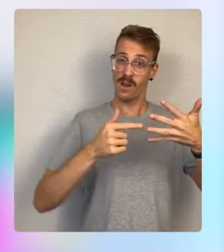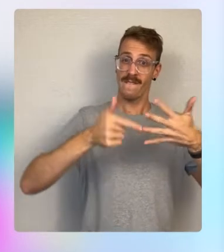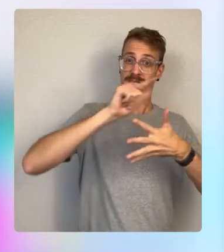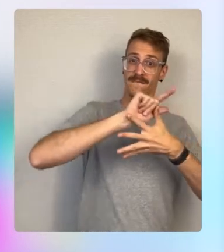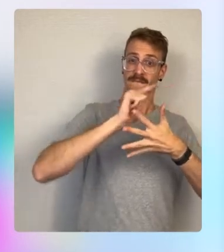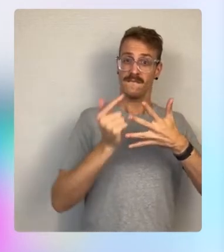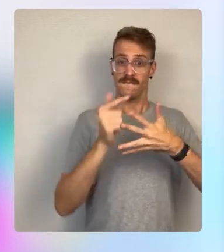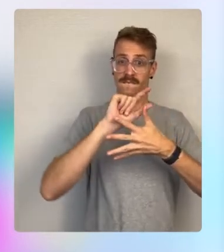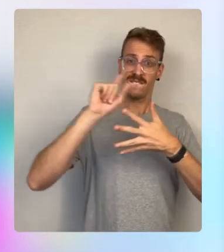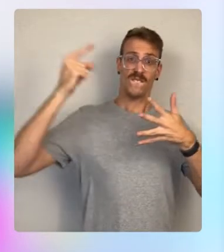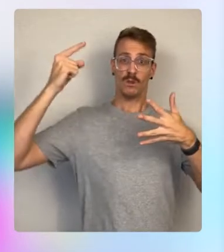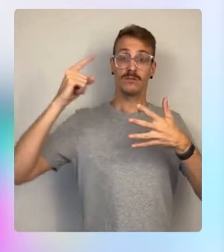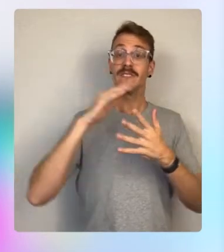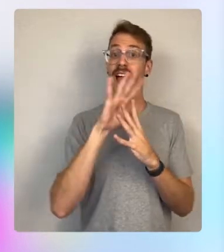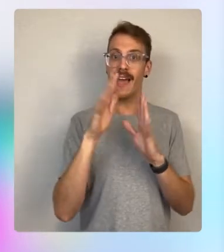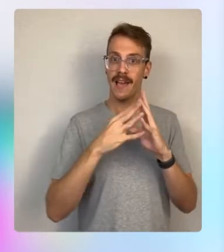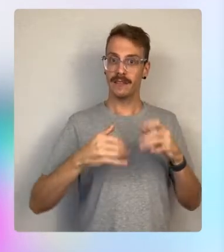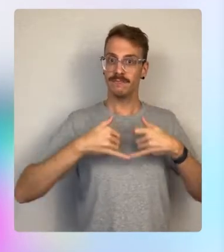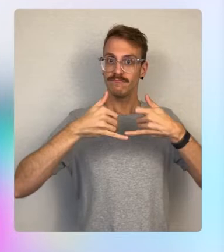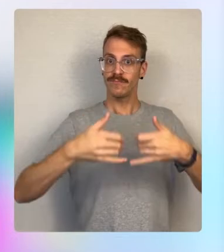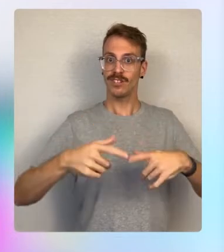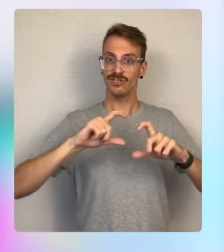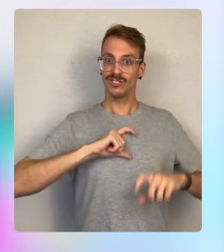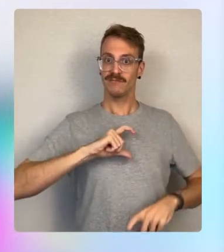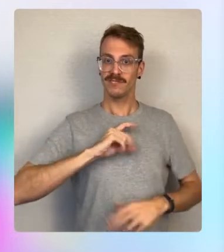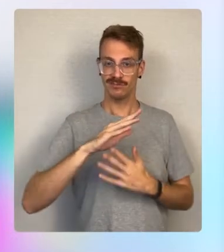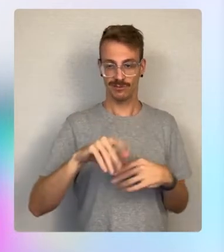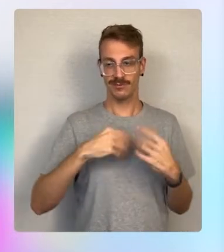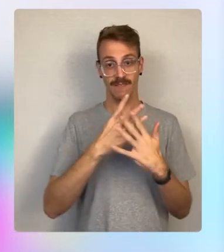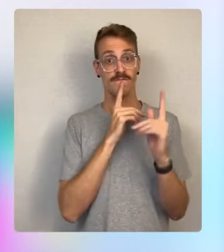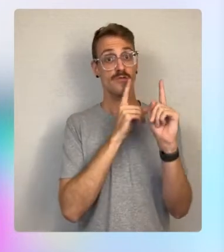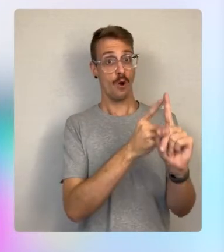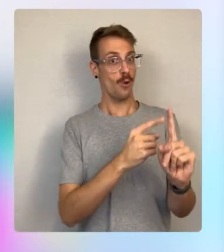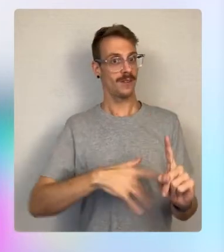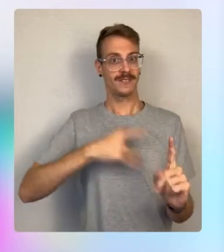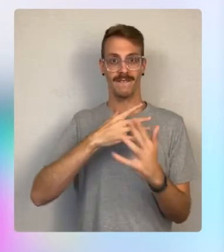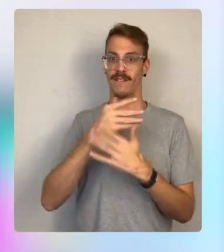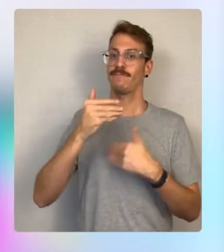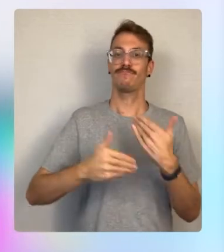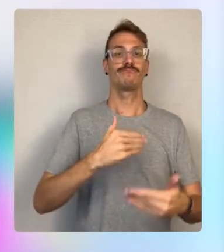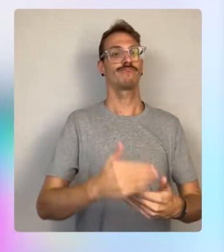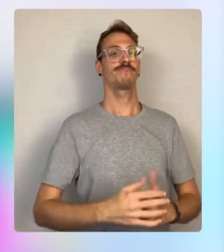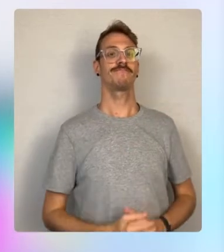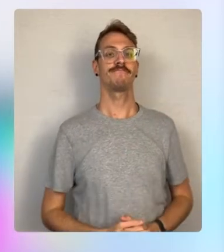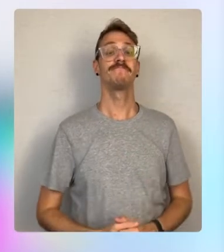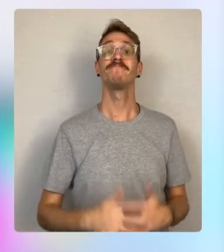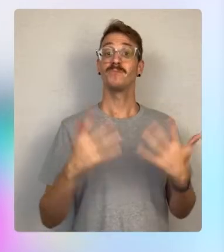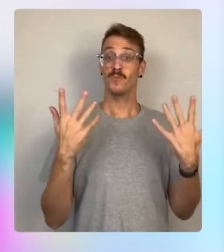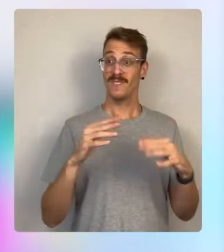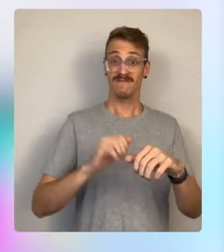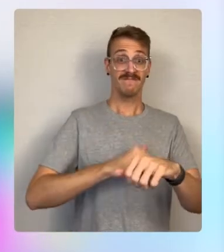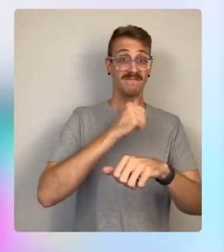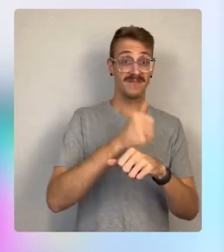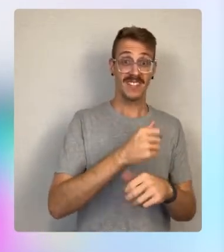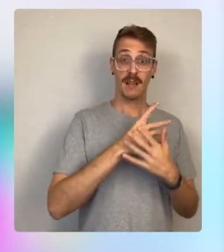and achievements to give players goals and a sense of progression. We've made it easy to set up leaderboards and achievements